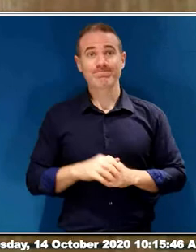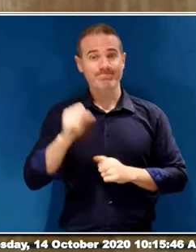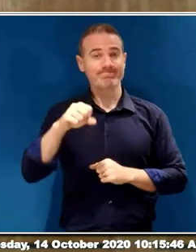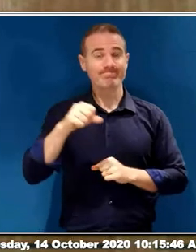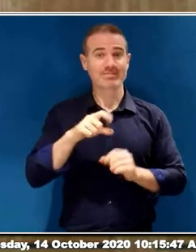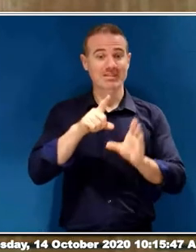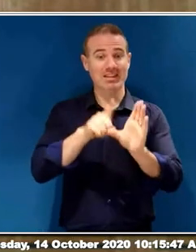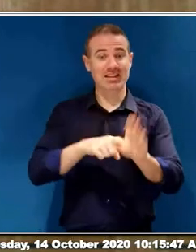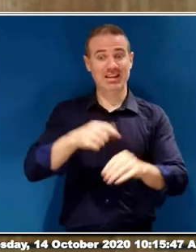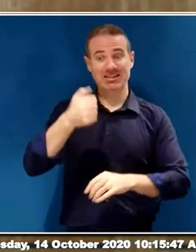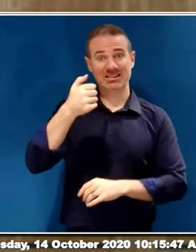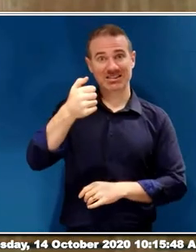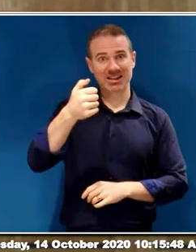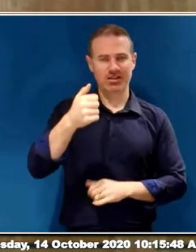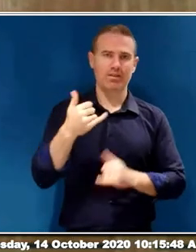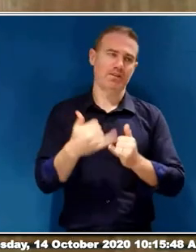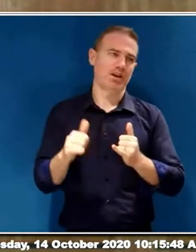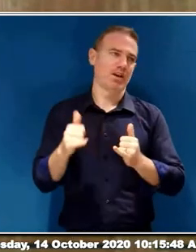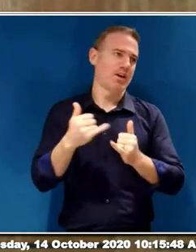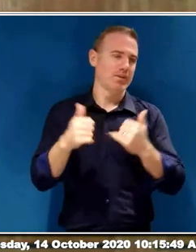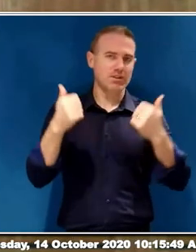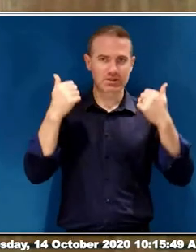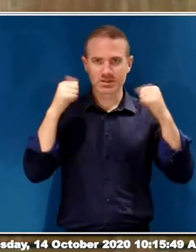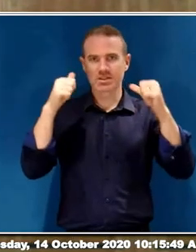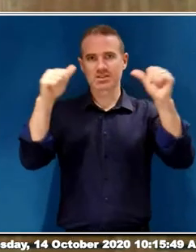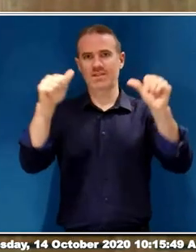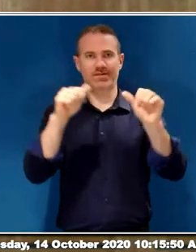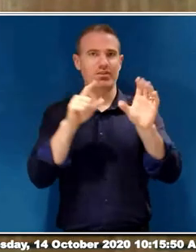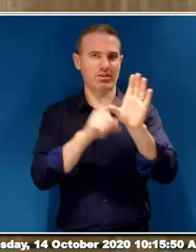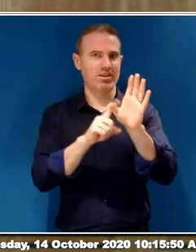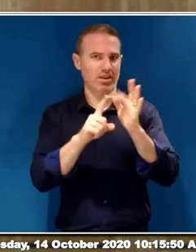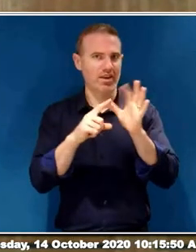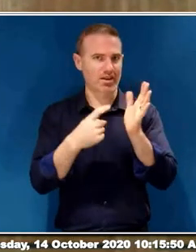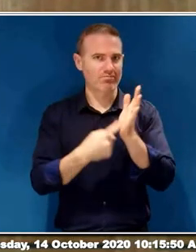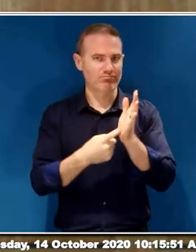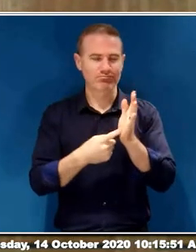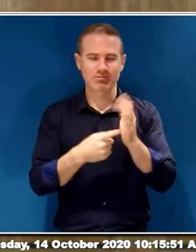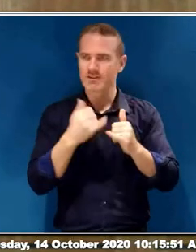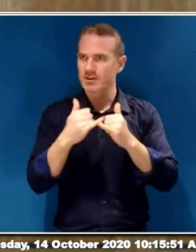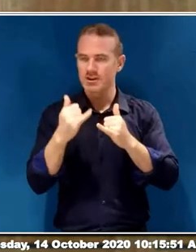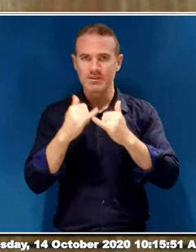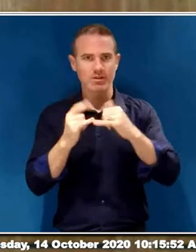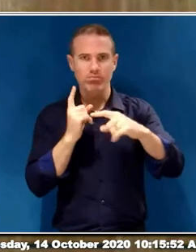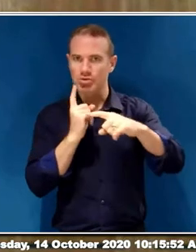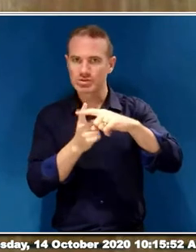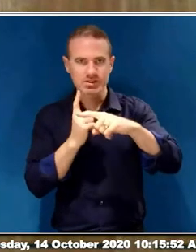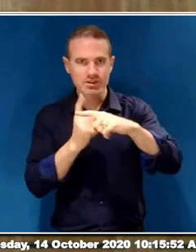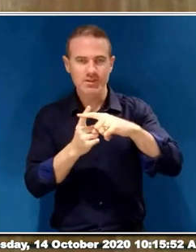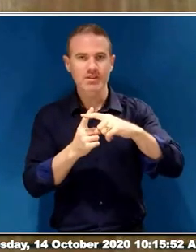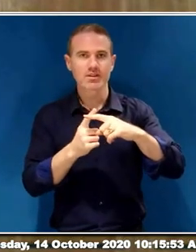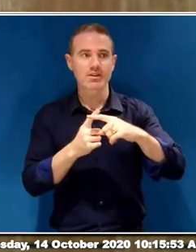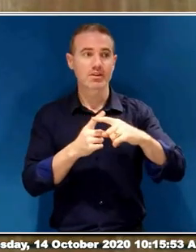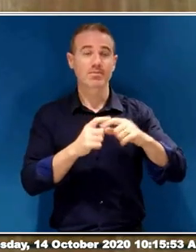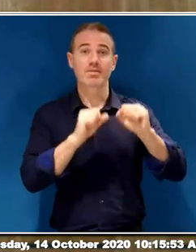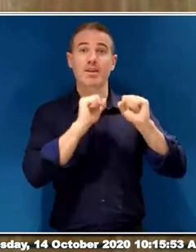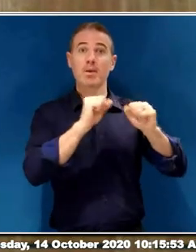He had a number of positive behaviour records recorded on OneSchool.